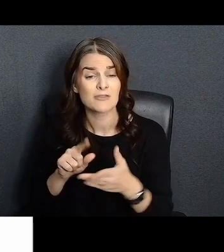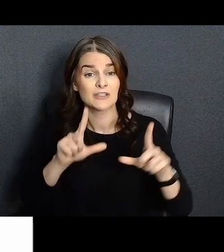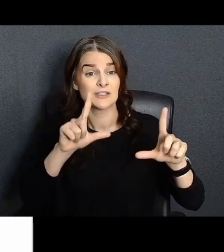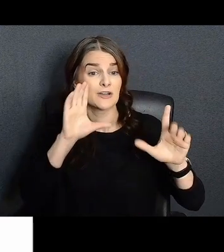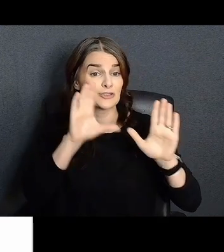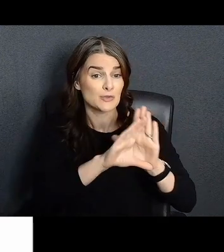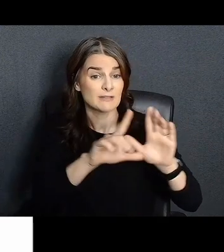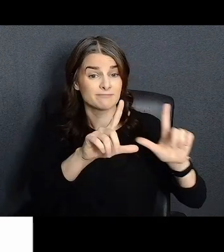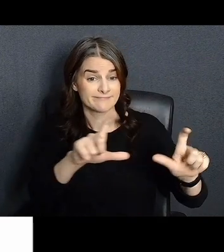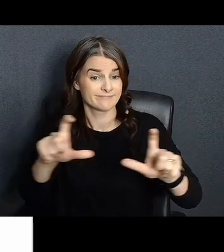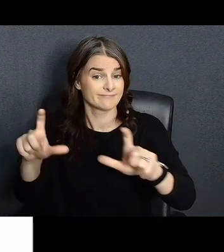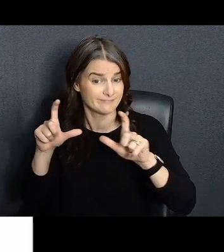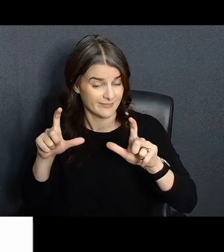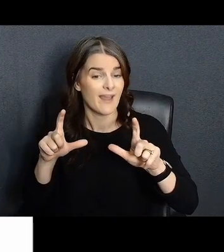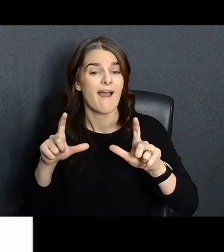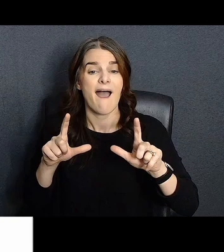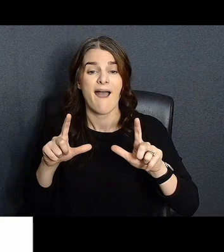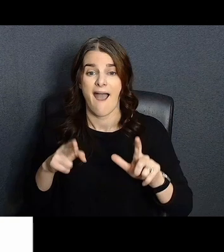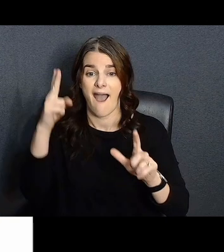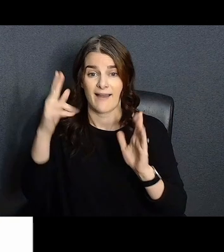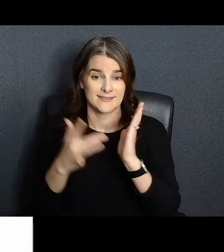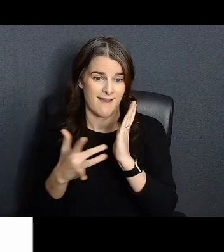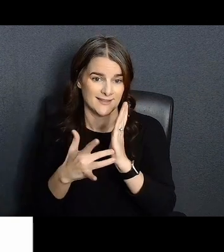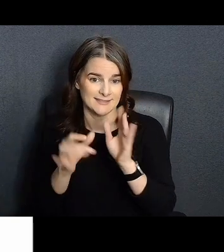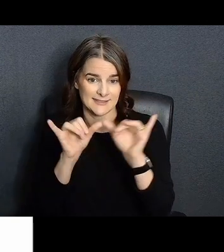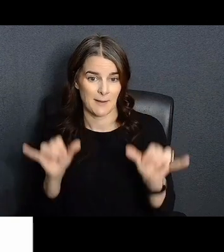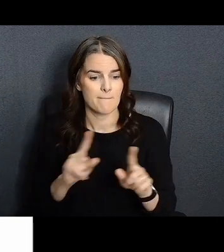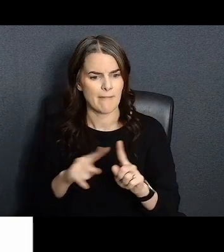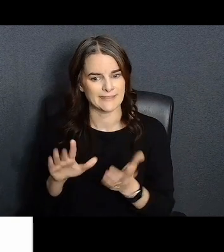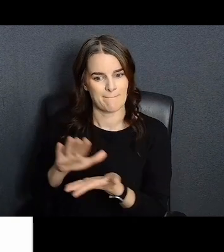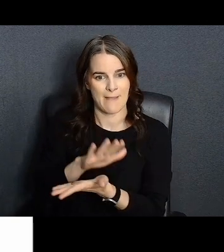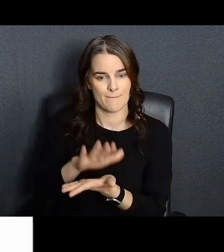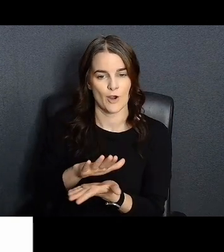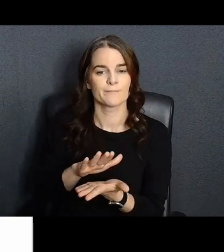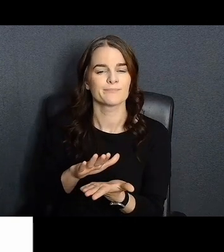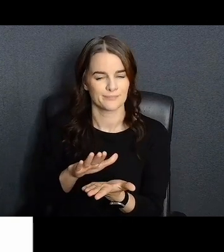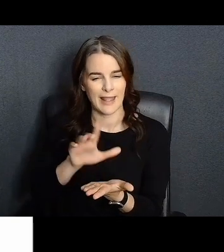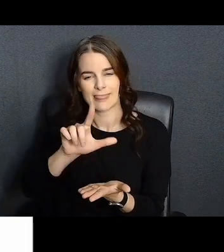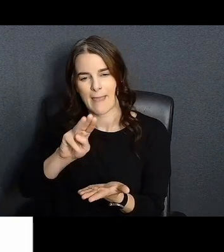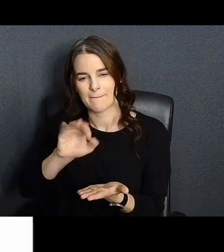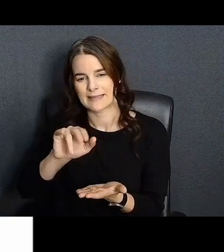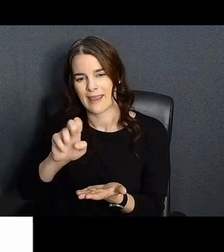from a high tech system, but on a paper-based layout. Laminated. Put in a binder.